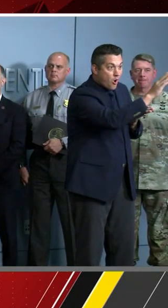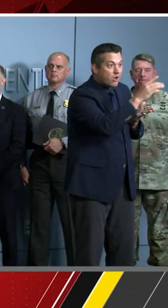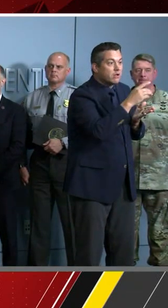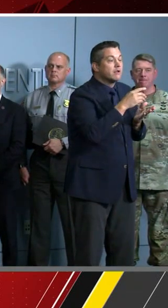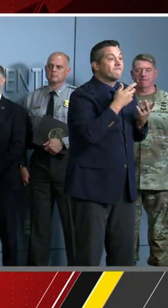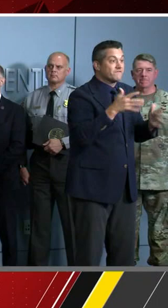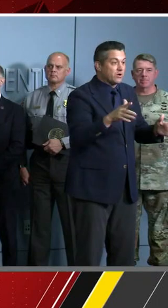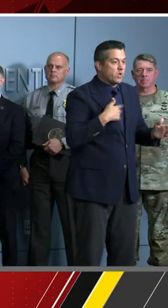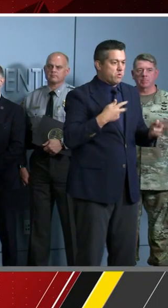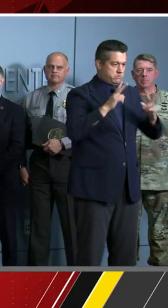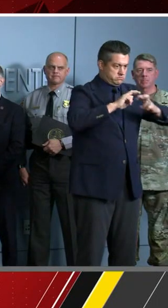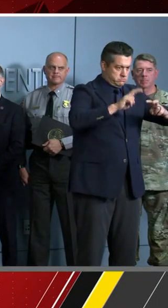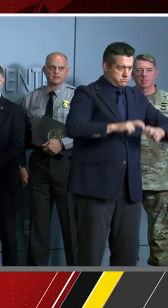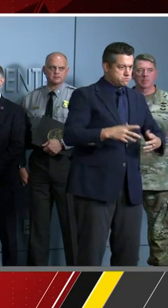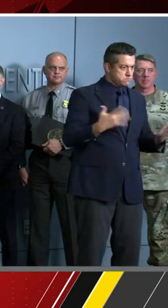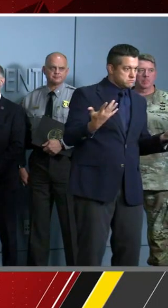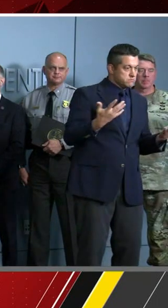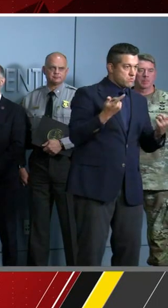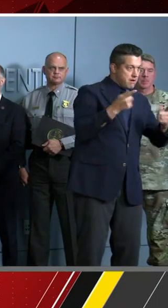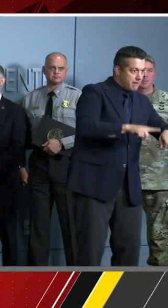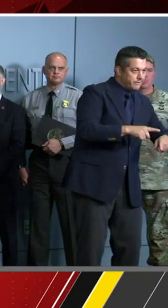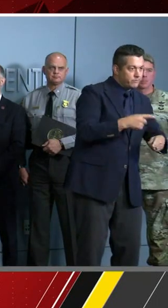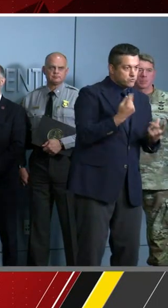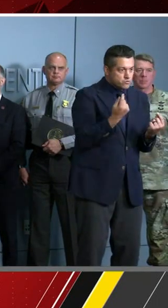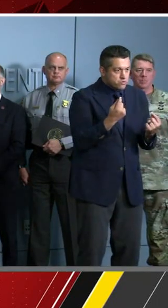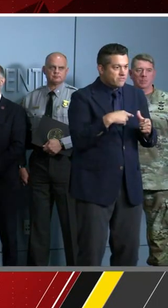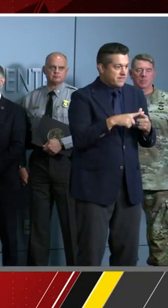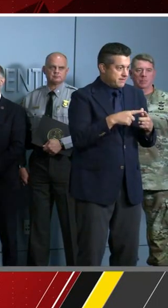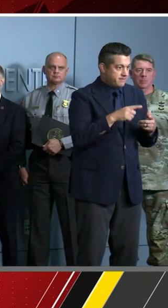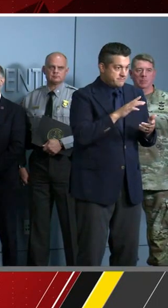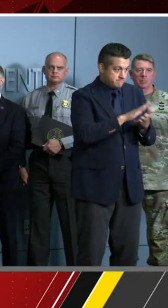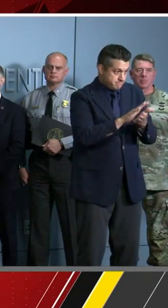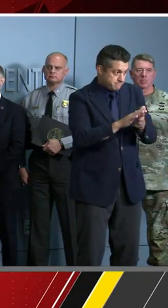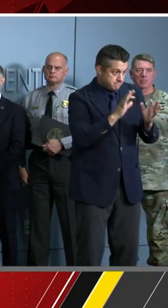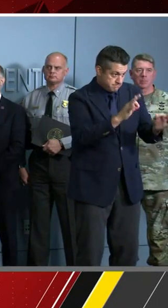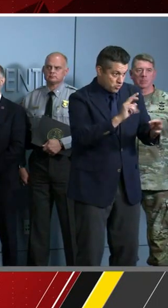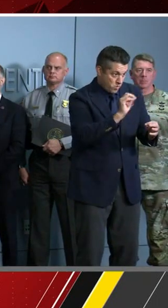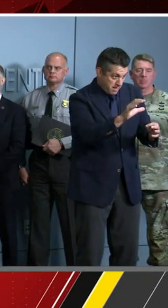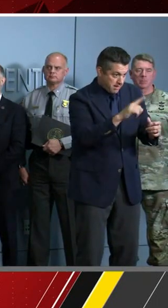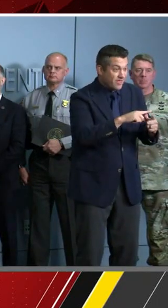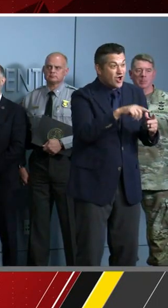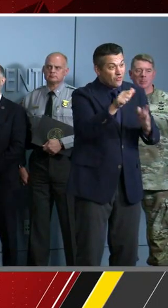availability of resources and turn our attention to helping